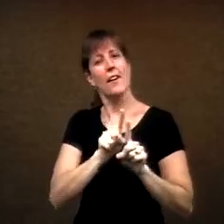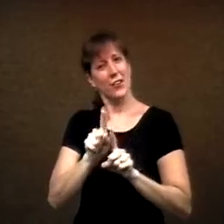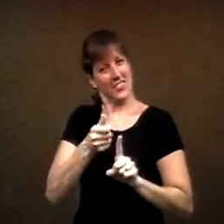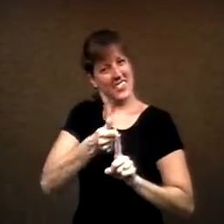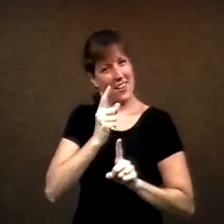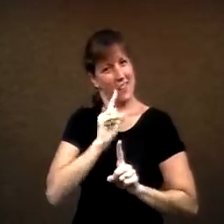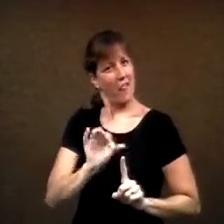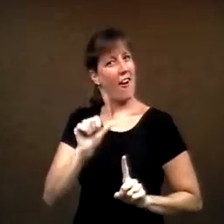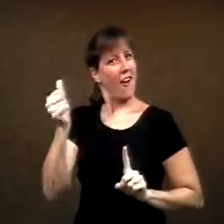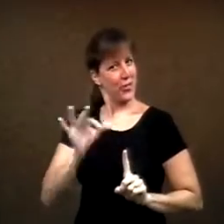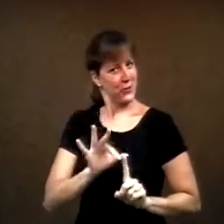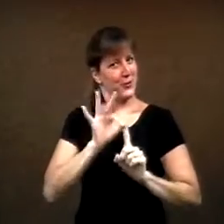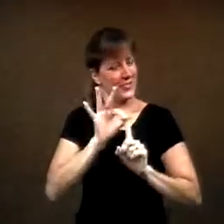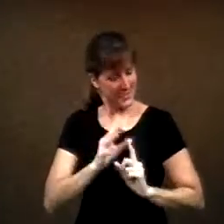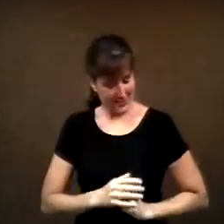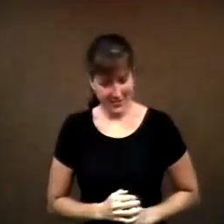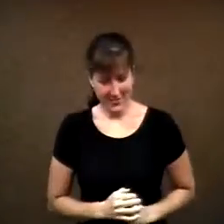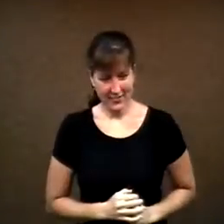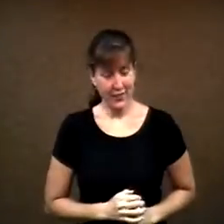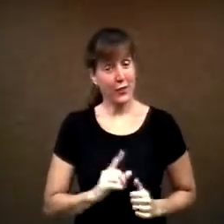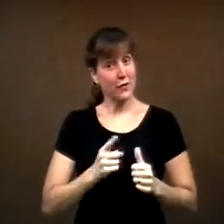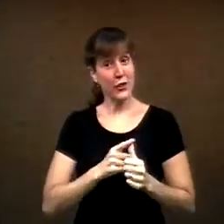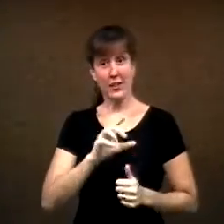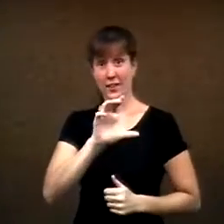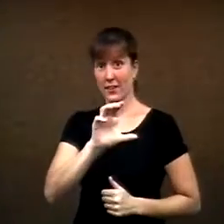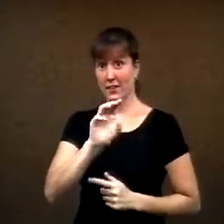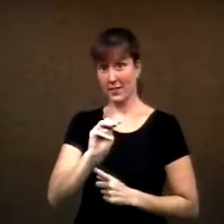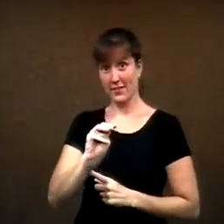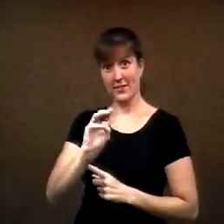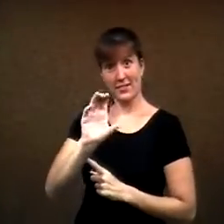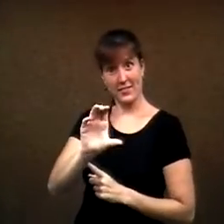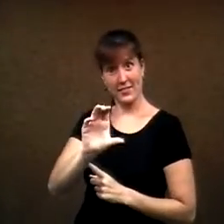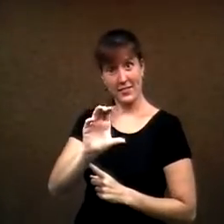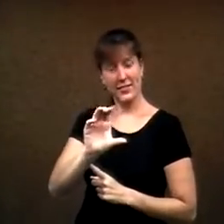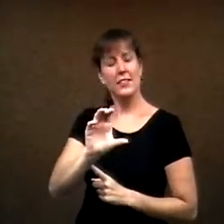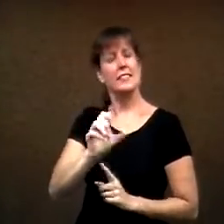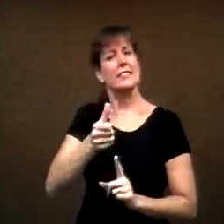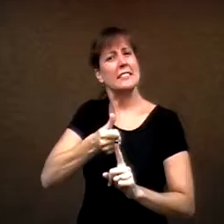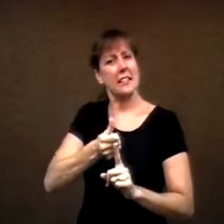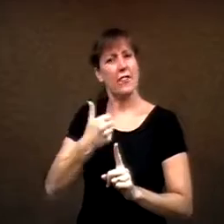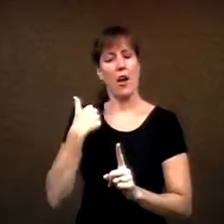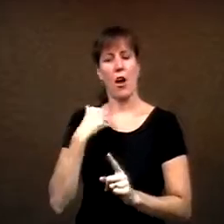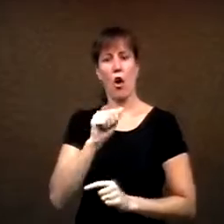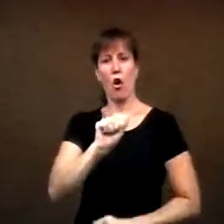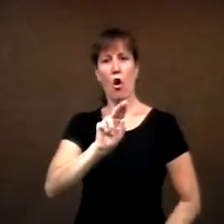First of all, cardiovascular muscle cells are said to be 'auto-rhythmic'. That's a special property